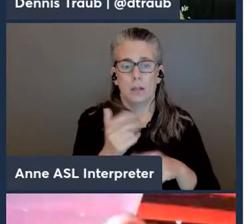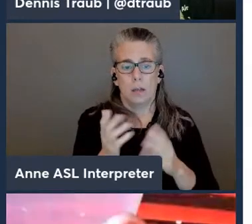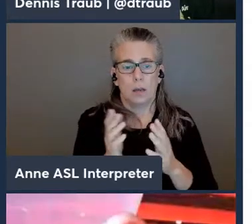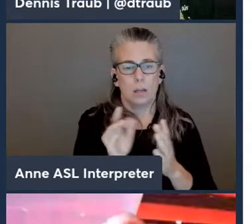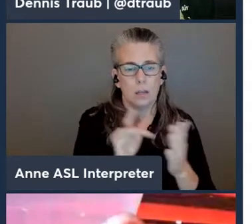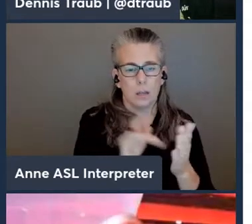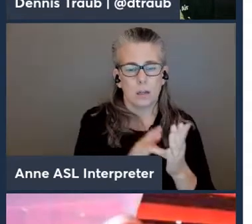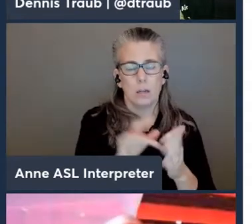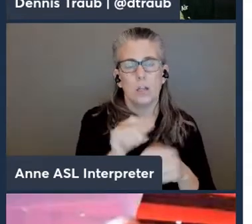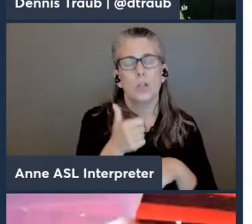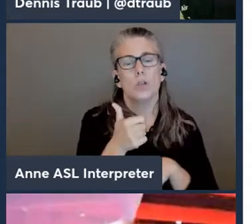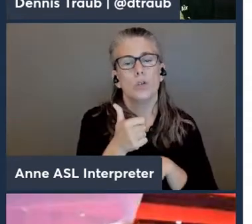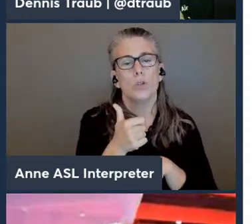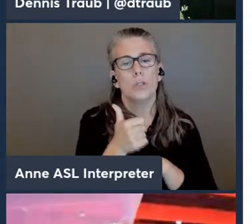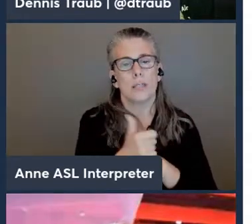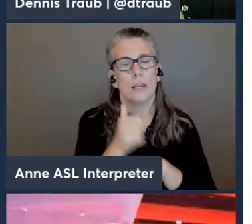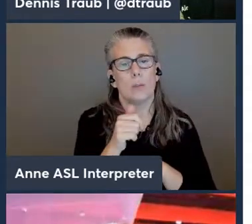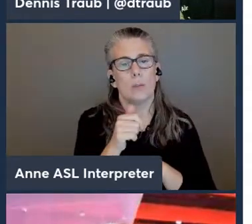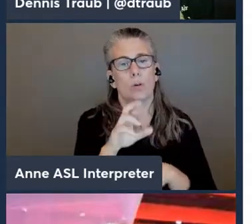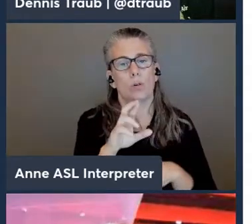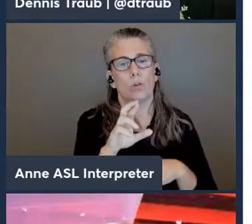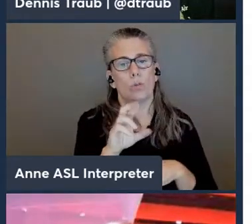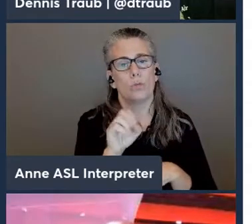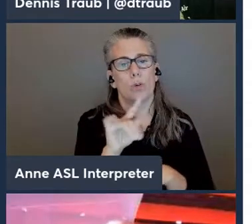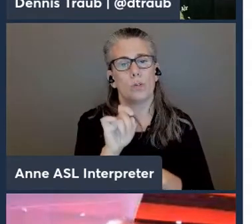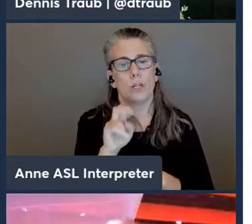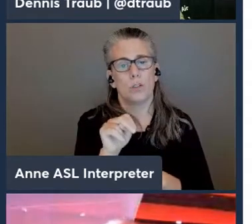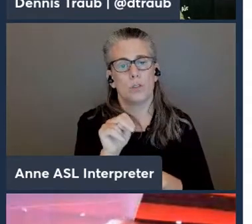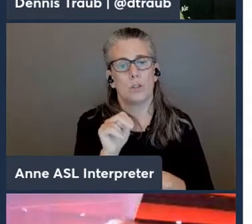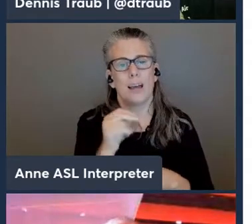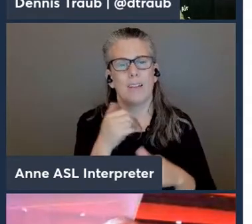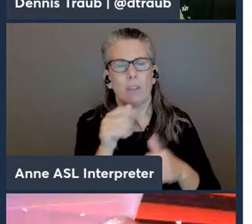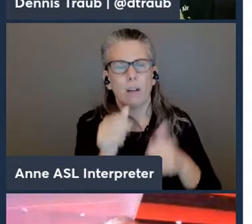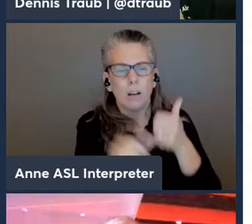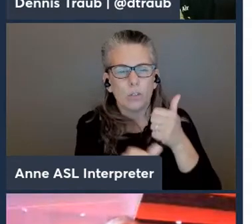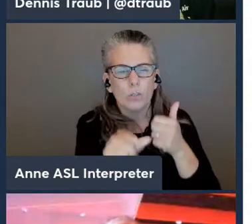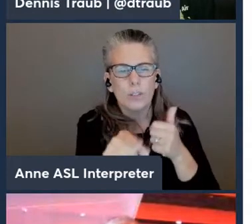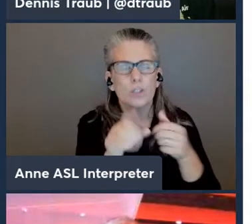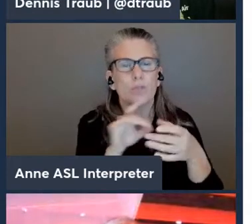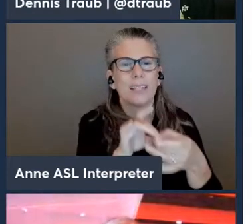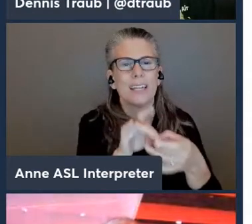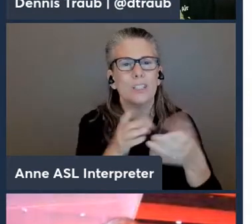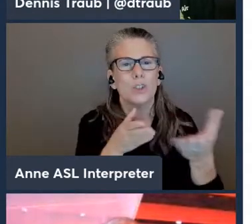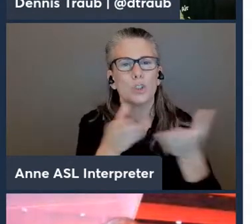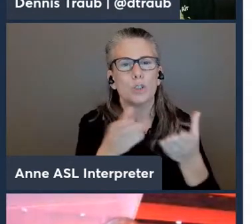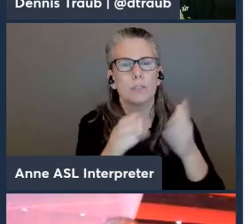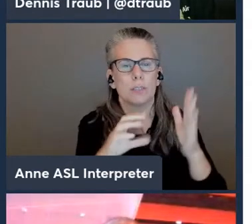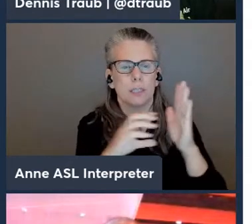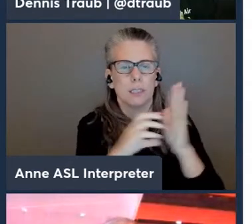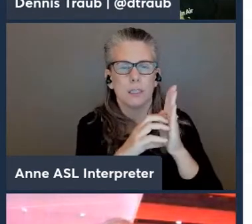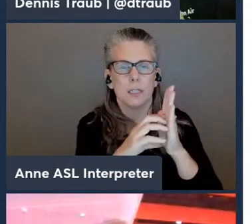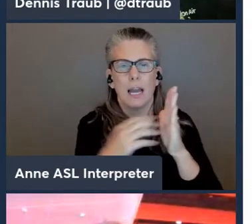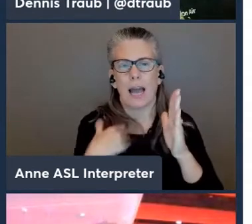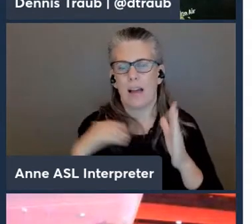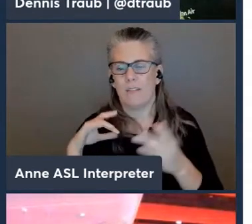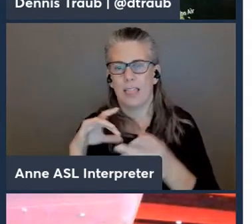we do have, under the related services sort of block, we have a link to Amazon CodeGuru,